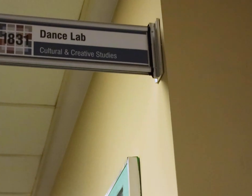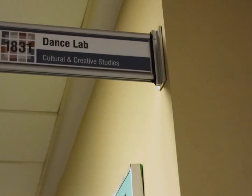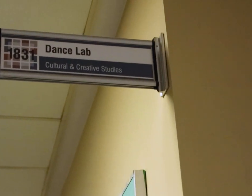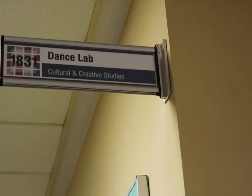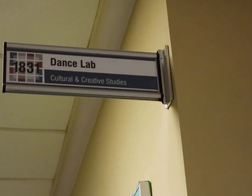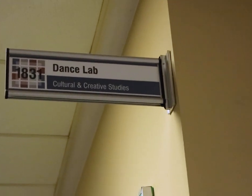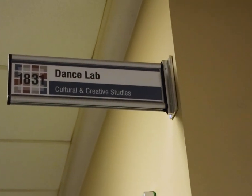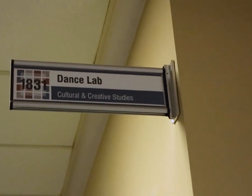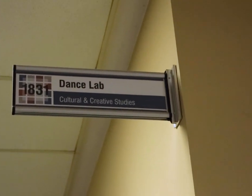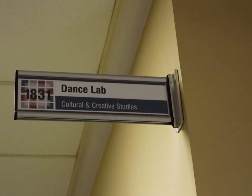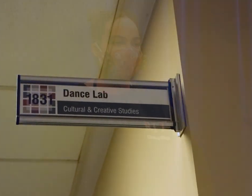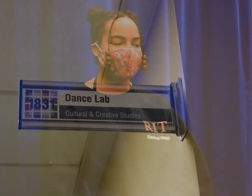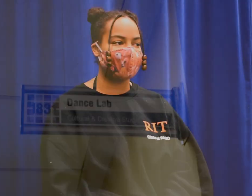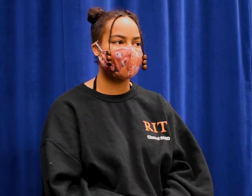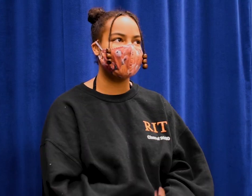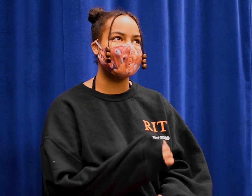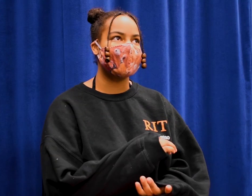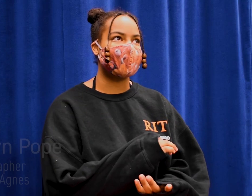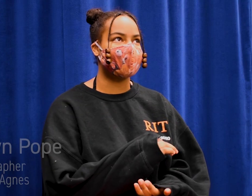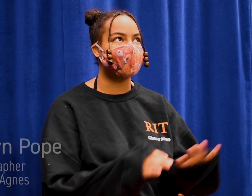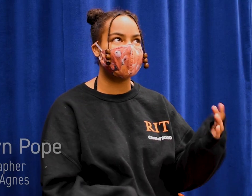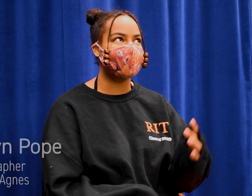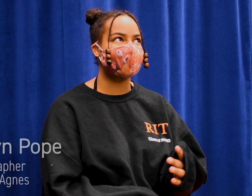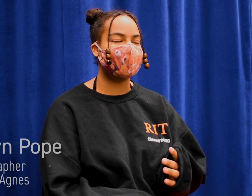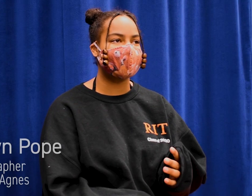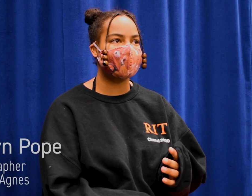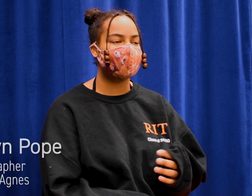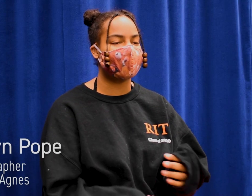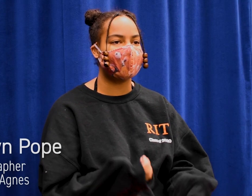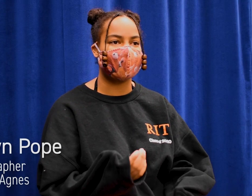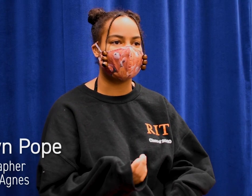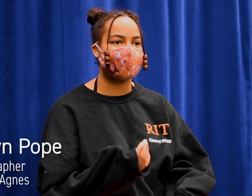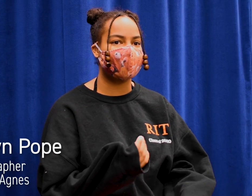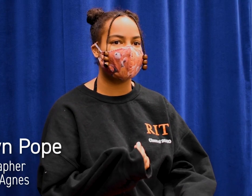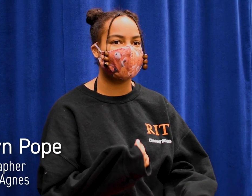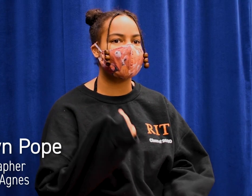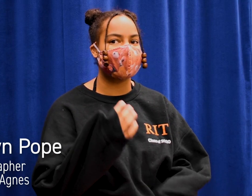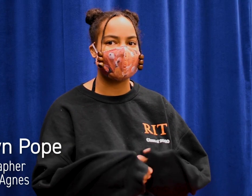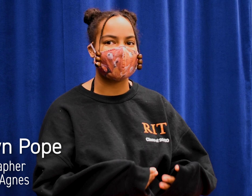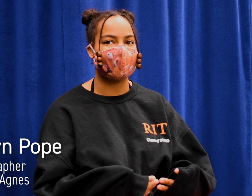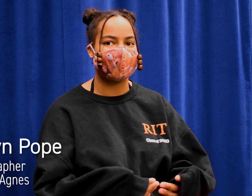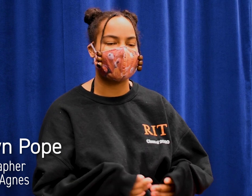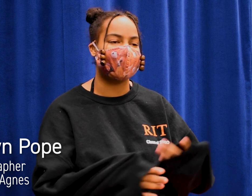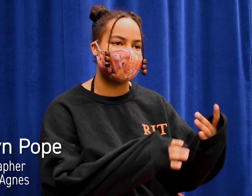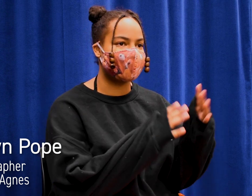For choreography, it's definitely, I'm choreographing probably the same as I would